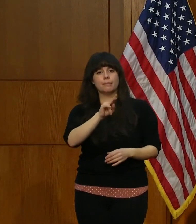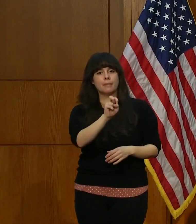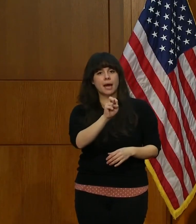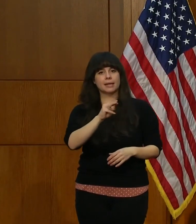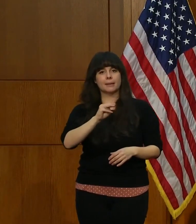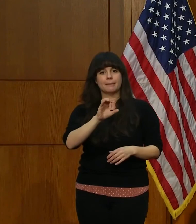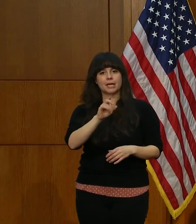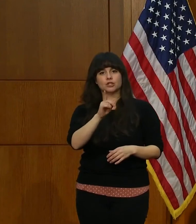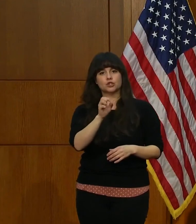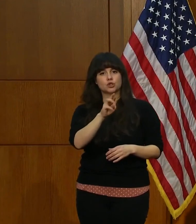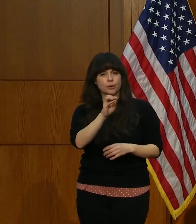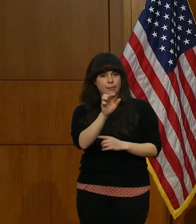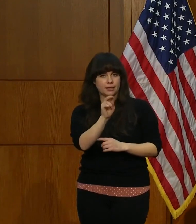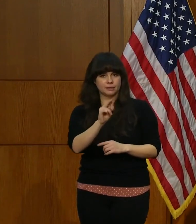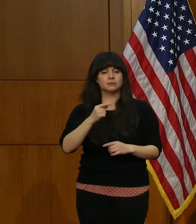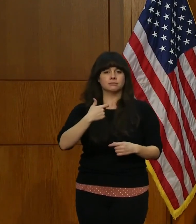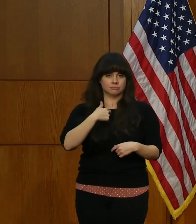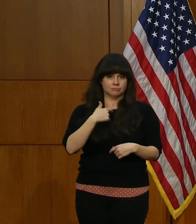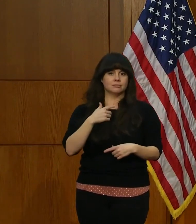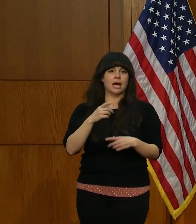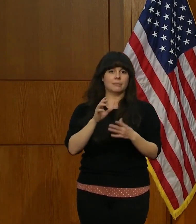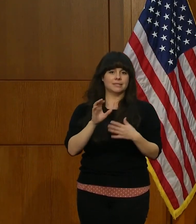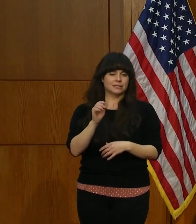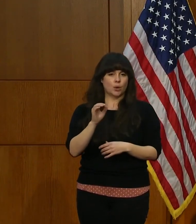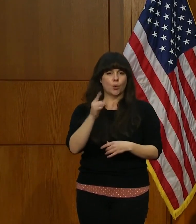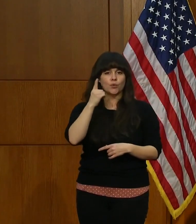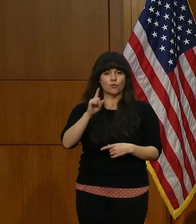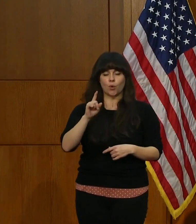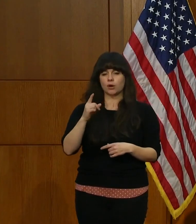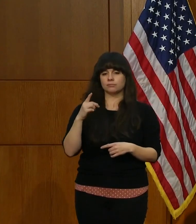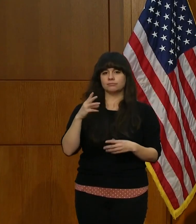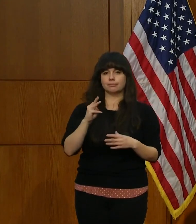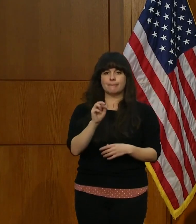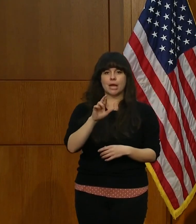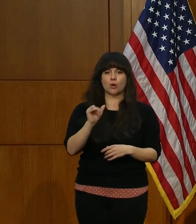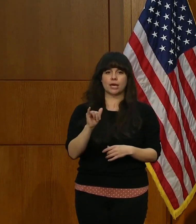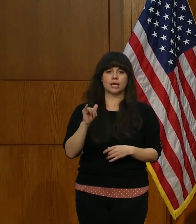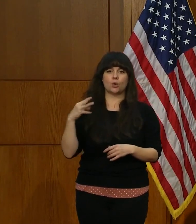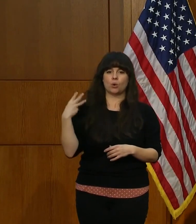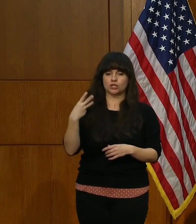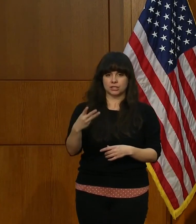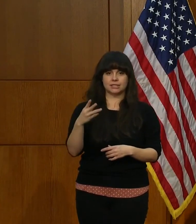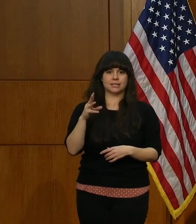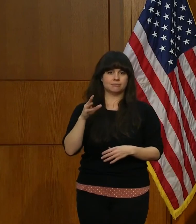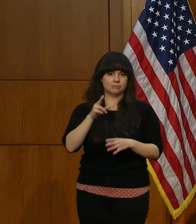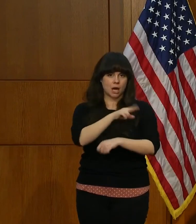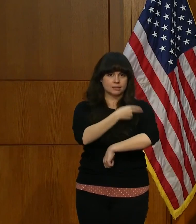NORTH UM, GOOD AFTERNOON. I'M DR MIKE MCDERMOTT. I'M THE PRESIDENT AND CHIEF EXECUTIVE OFFICER OF MARY WASHINGTON